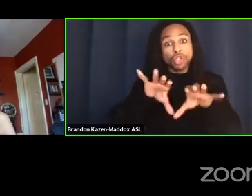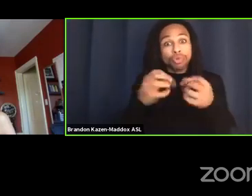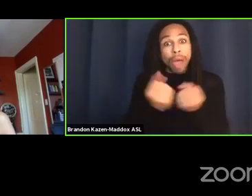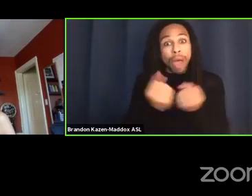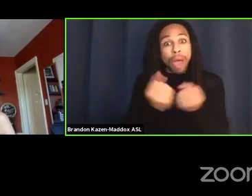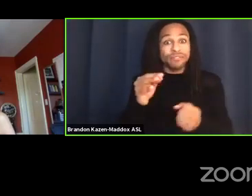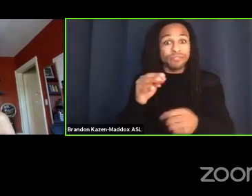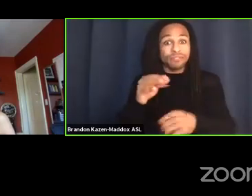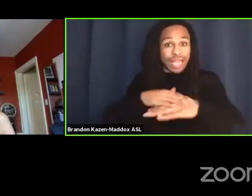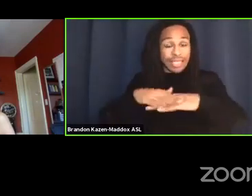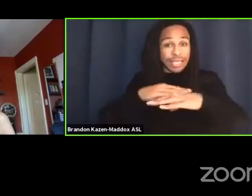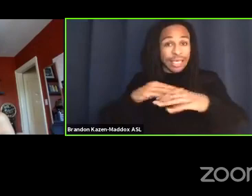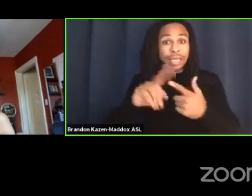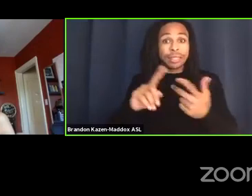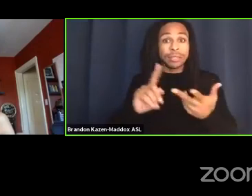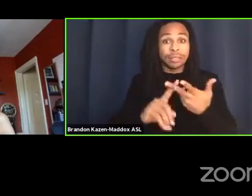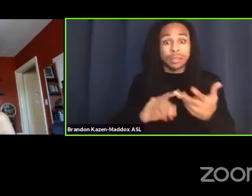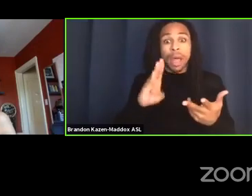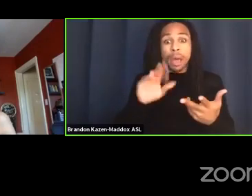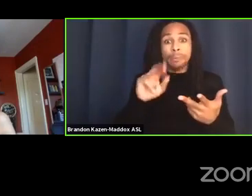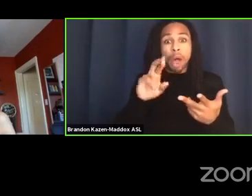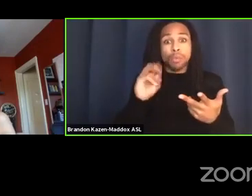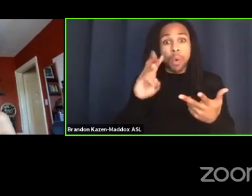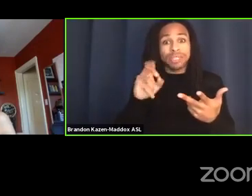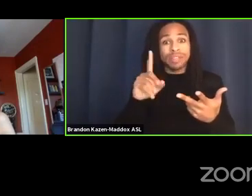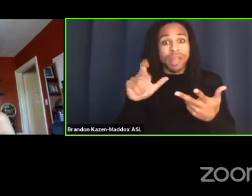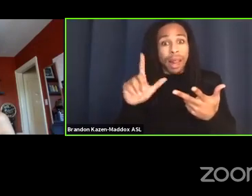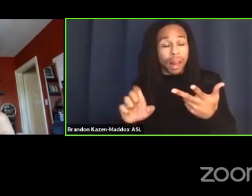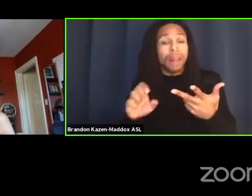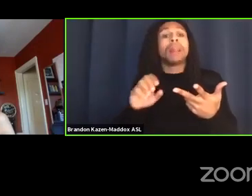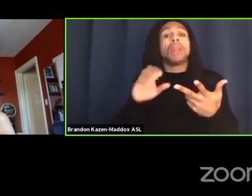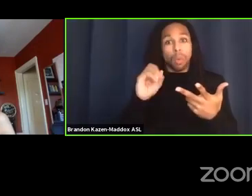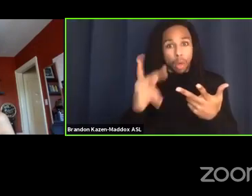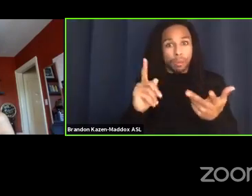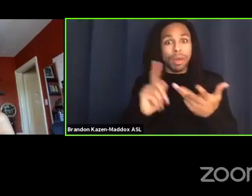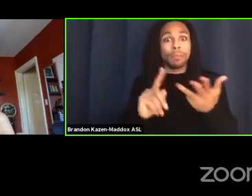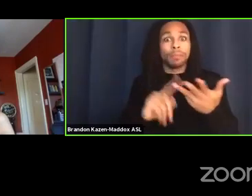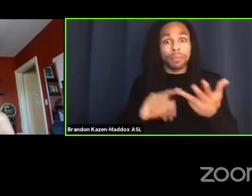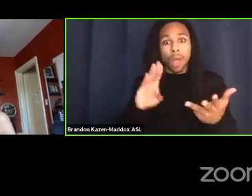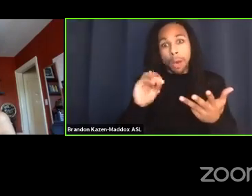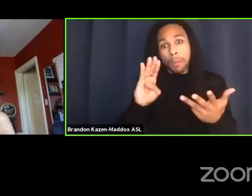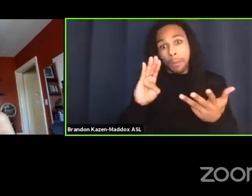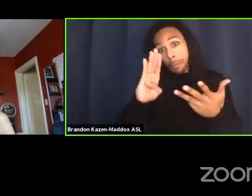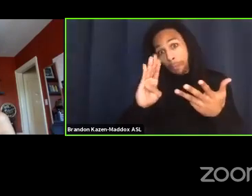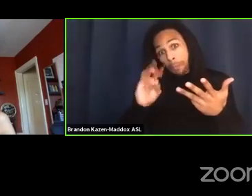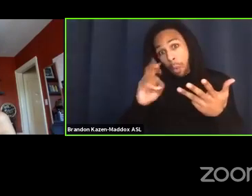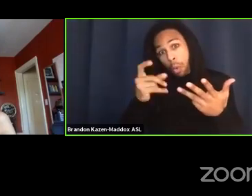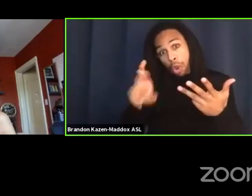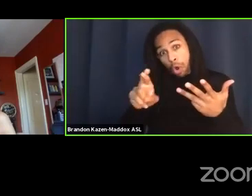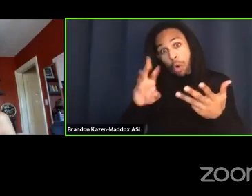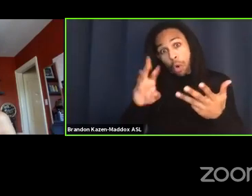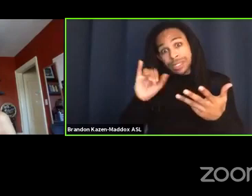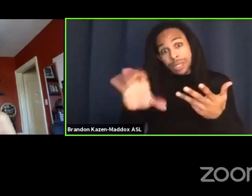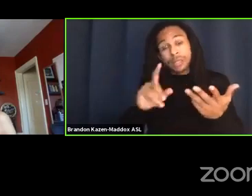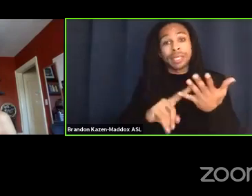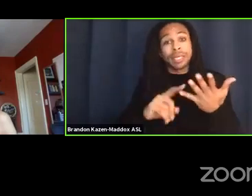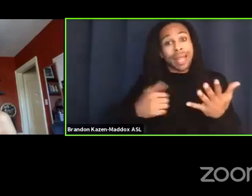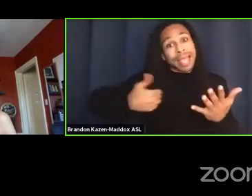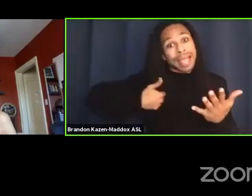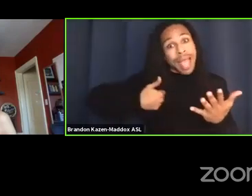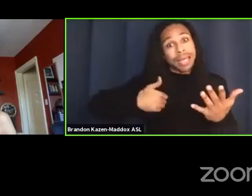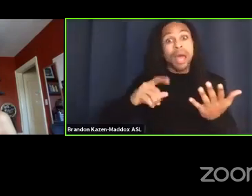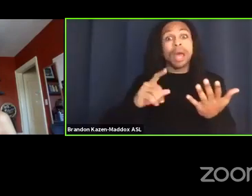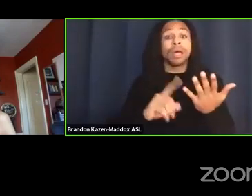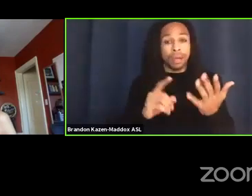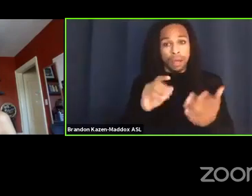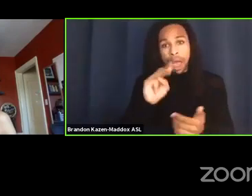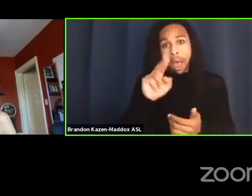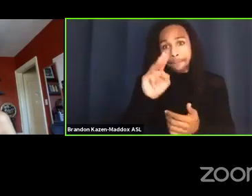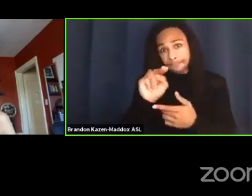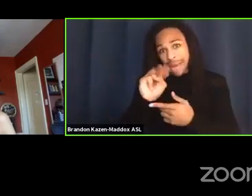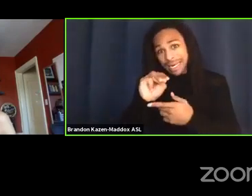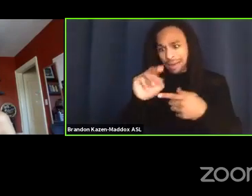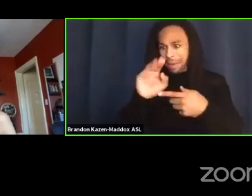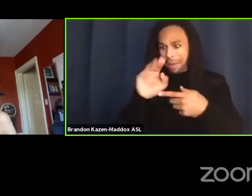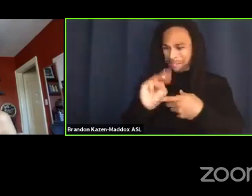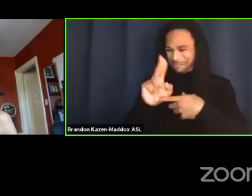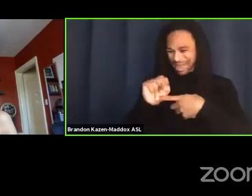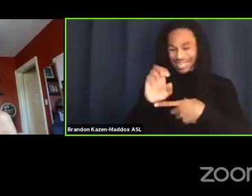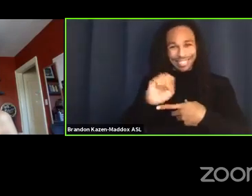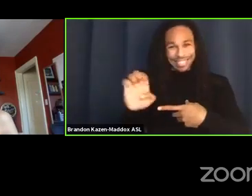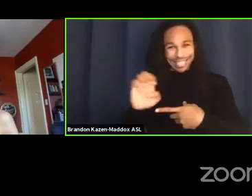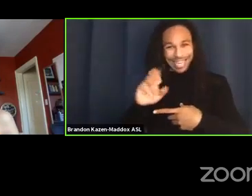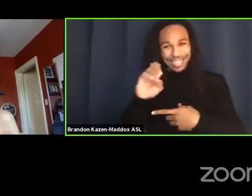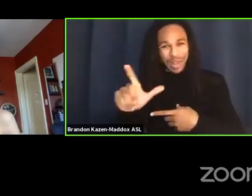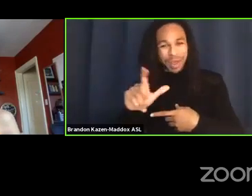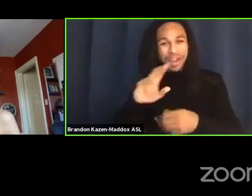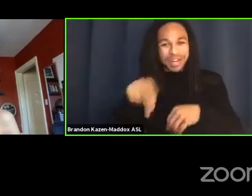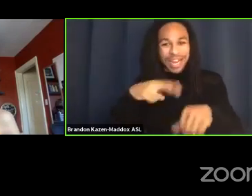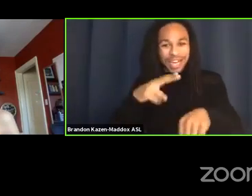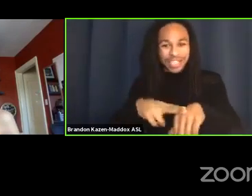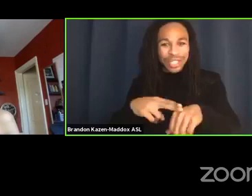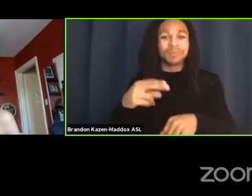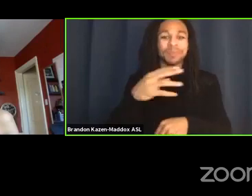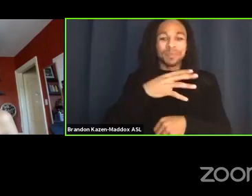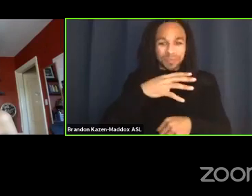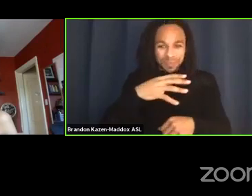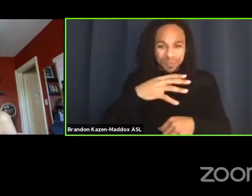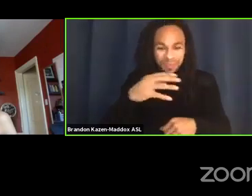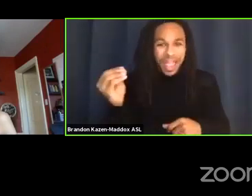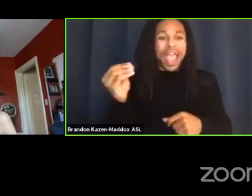And making pathways for Lenape and the city of New York is on stolen land. The